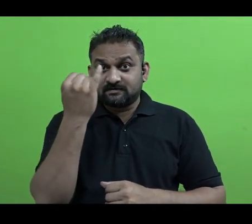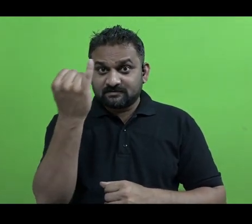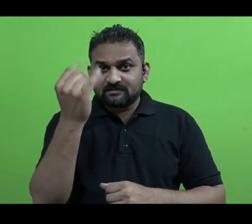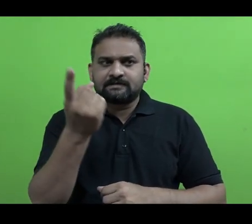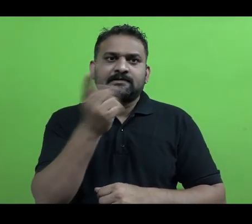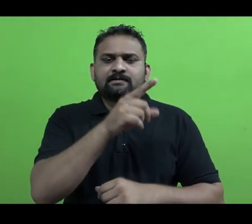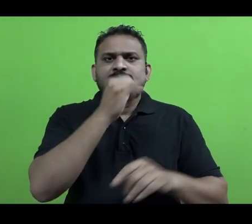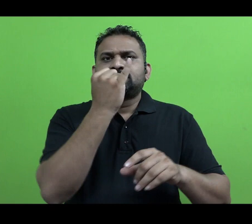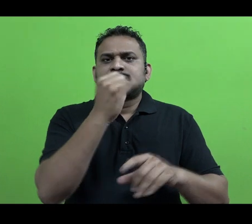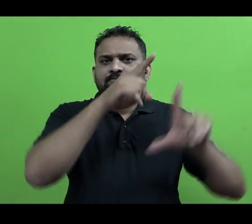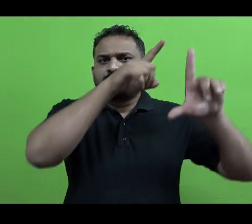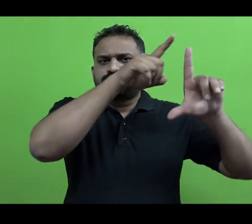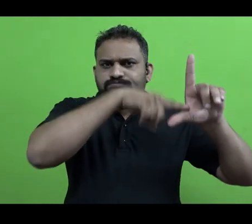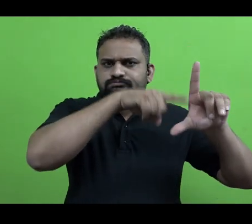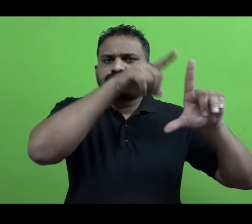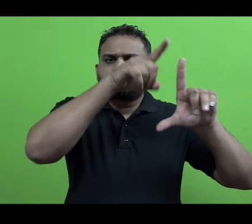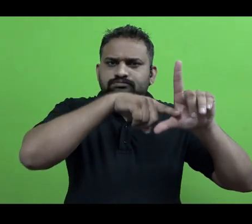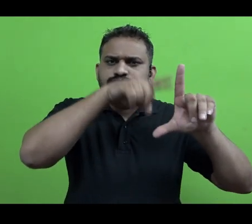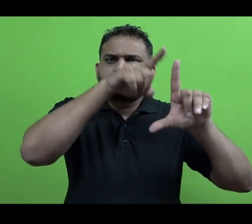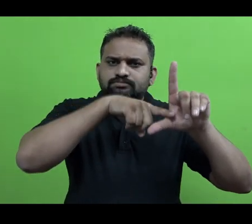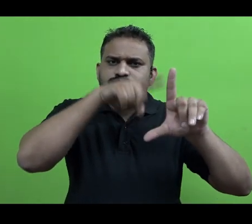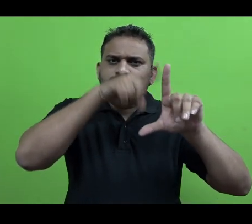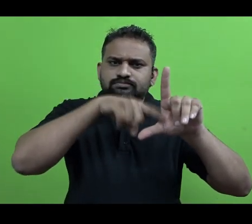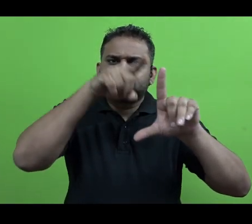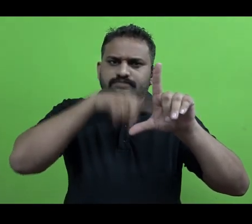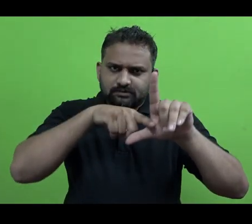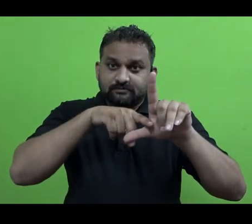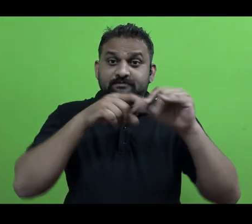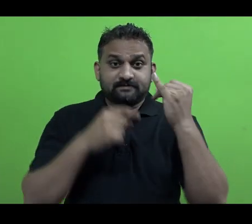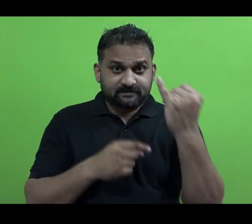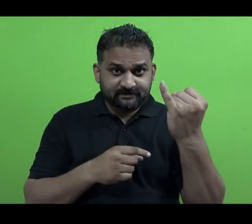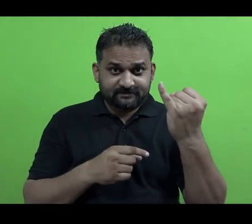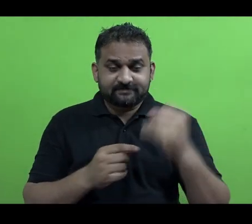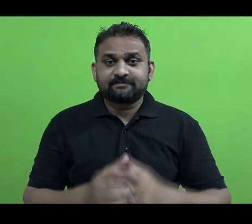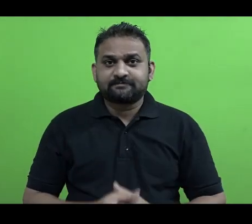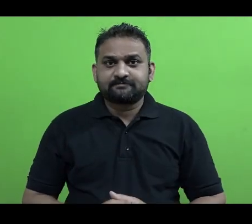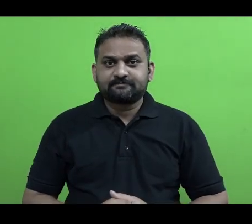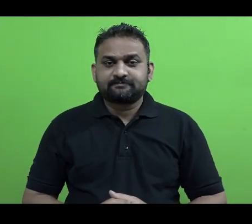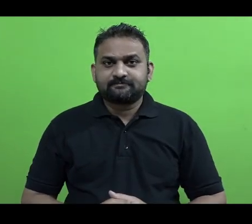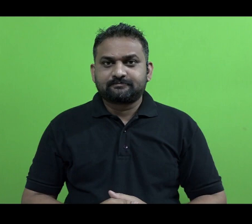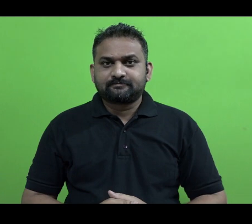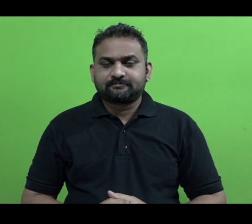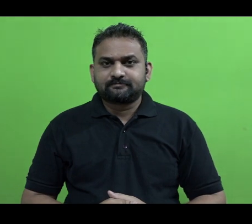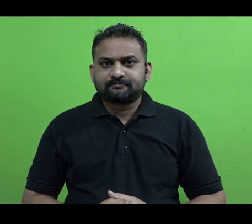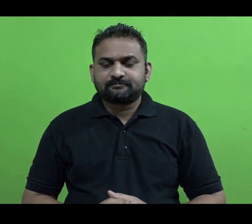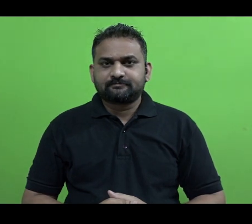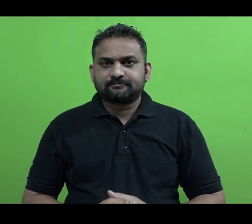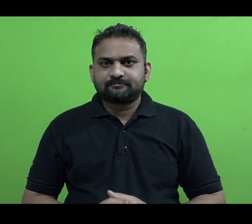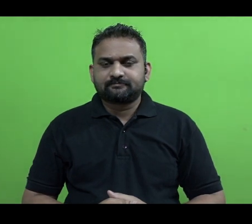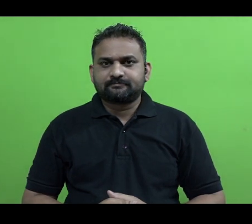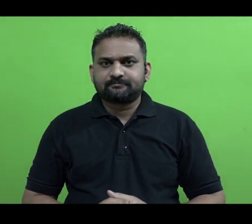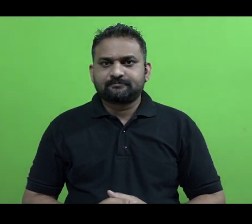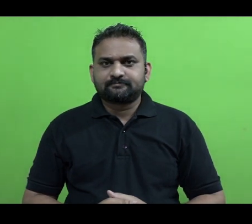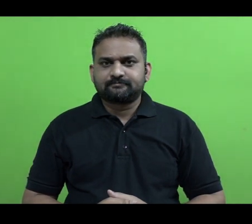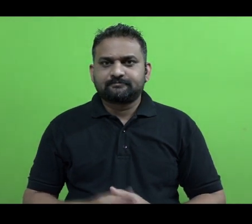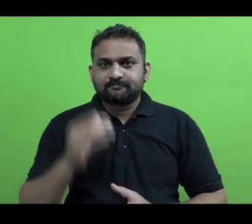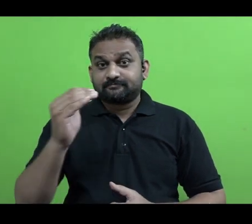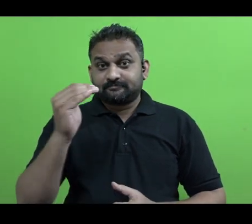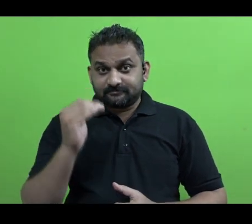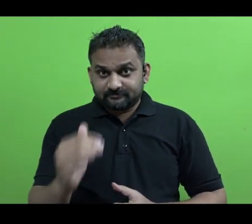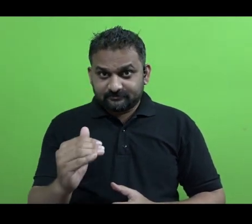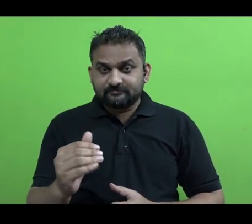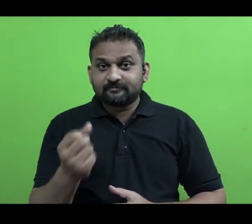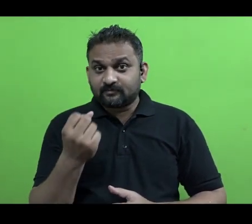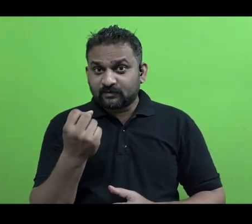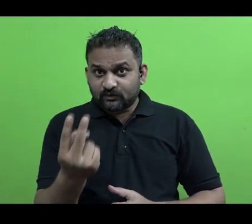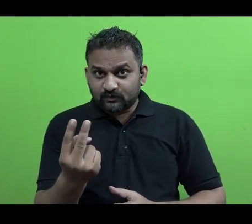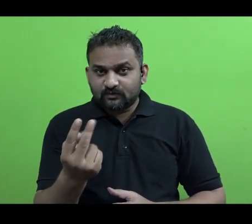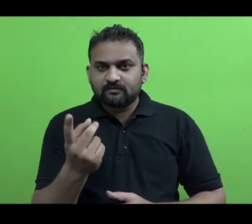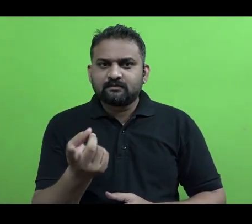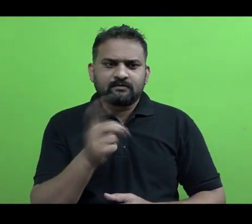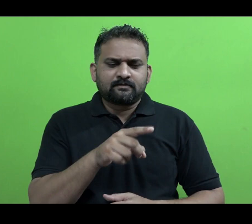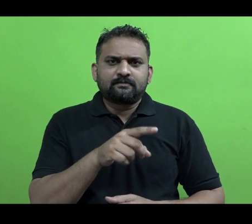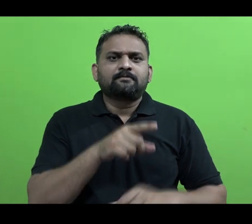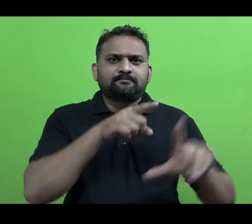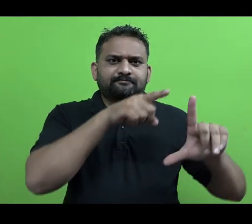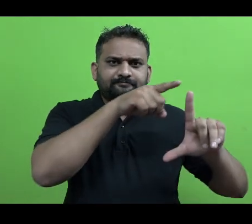Draw six lines for the number six: one two three four five six